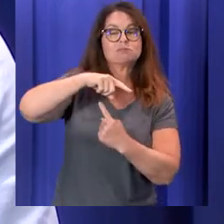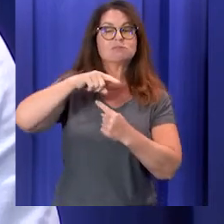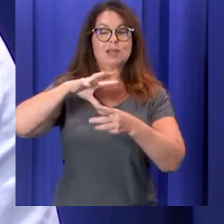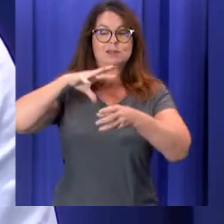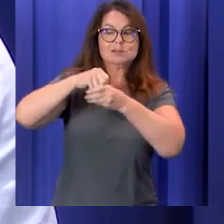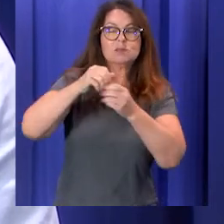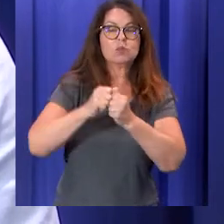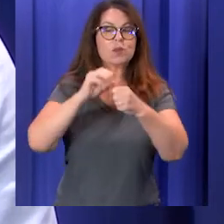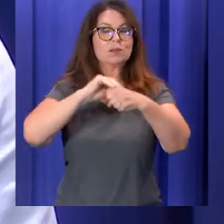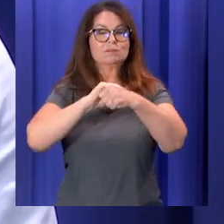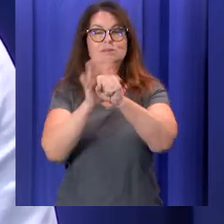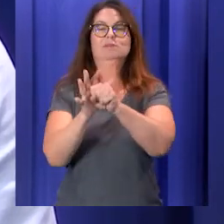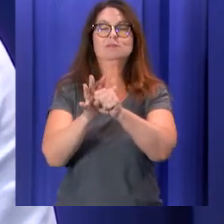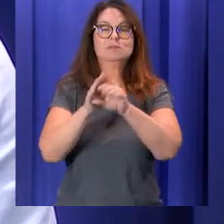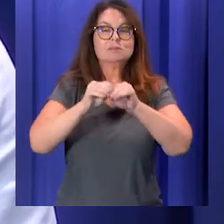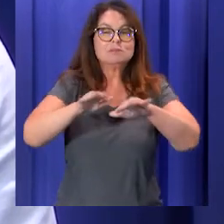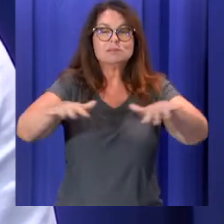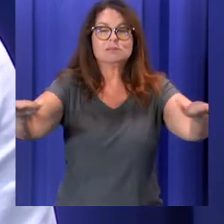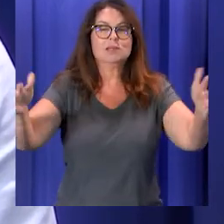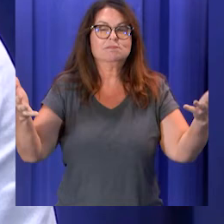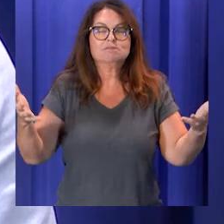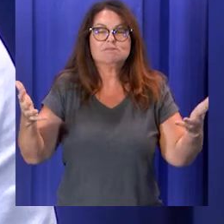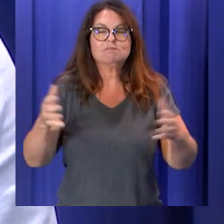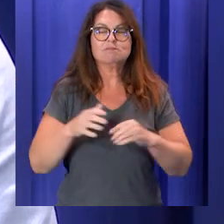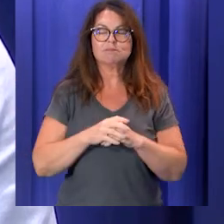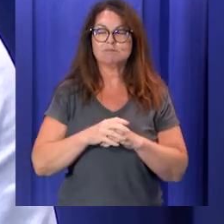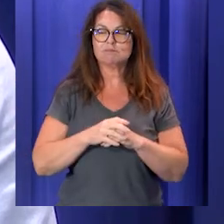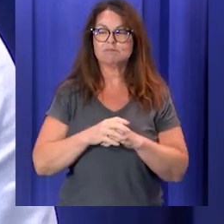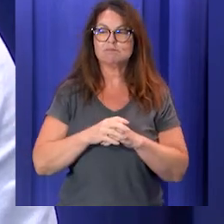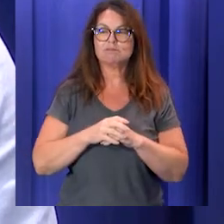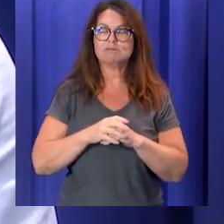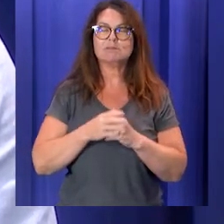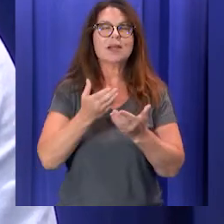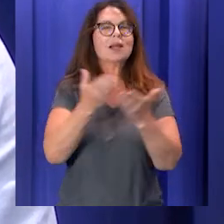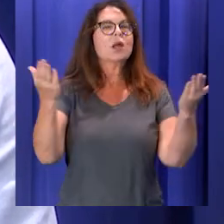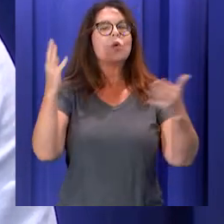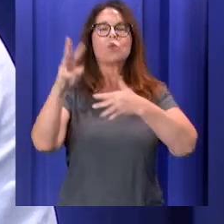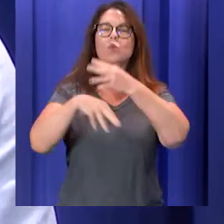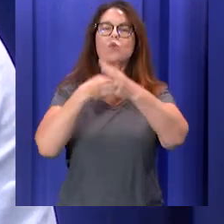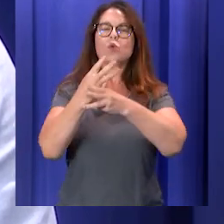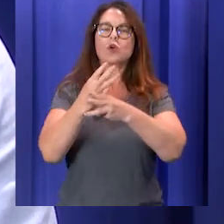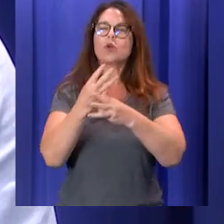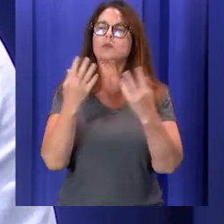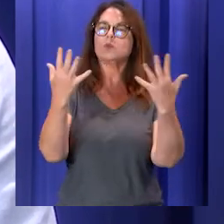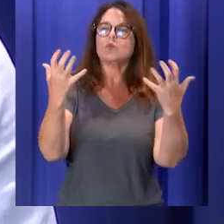Society wants us to think about ourselves and independence. But what we really know is true